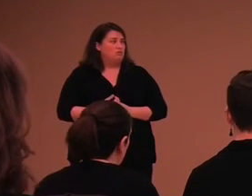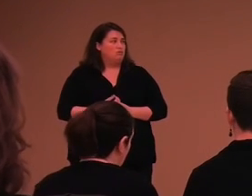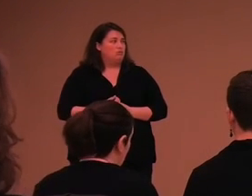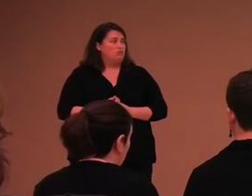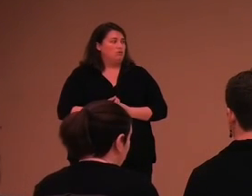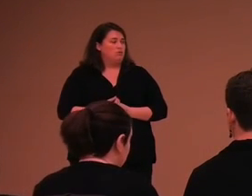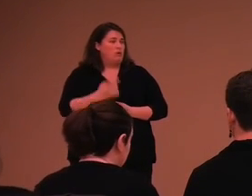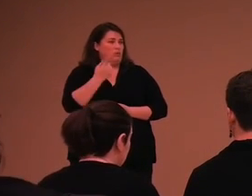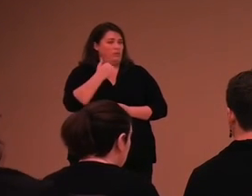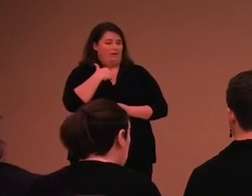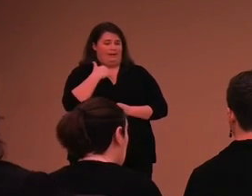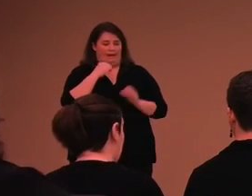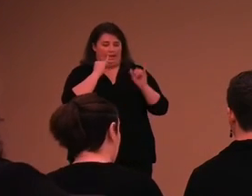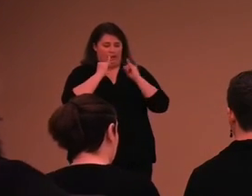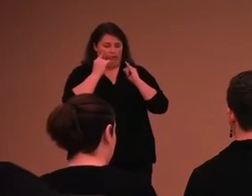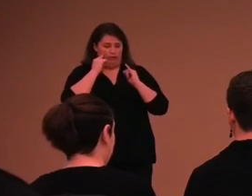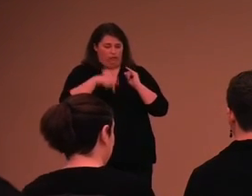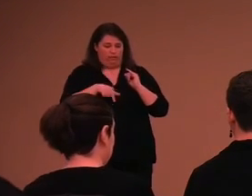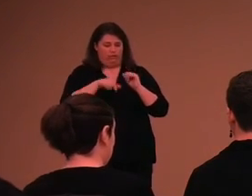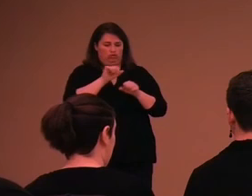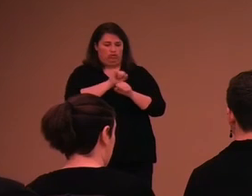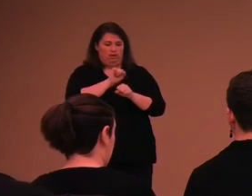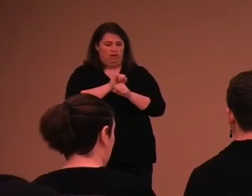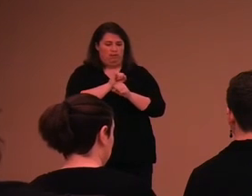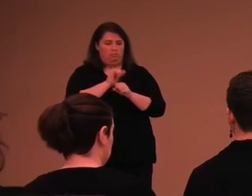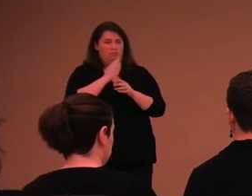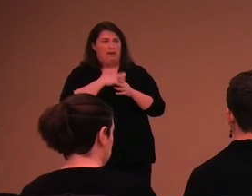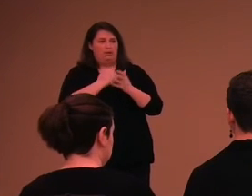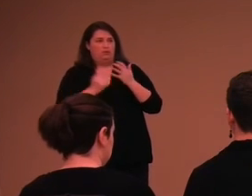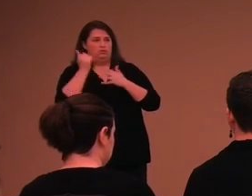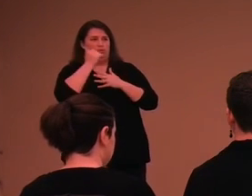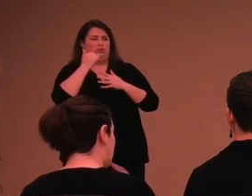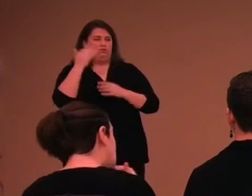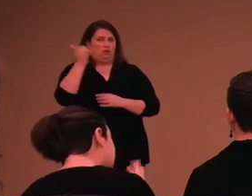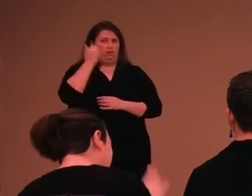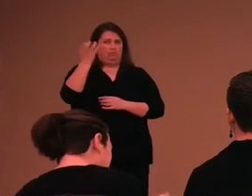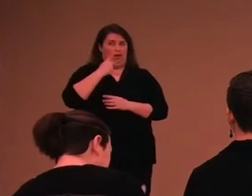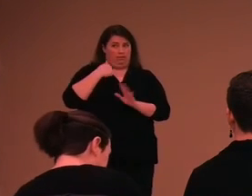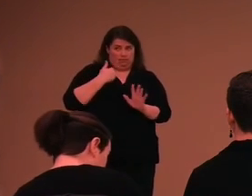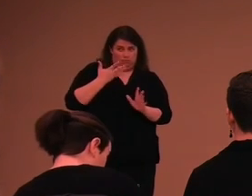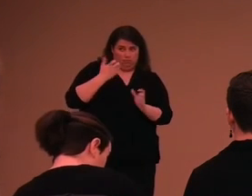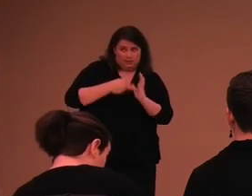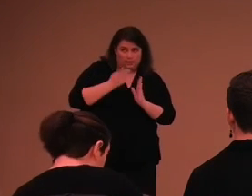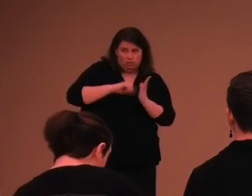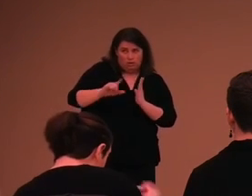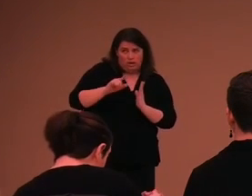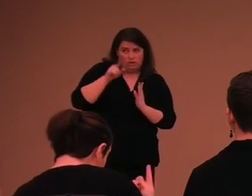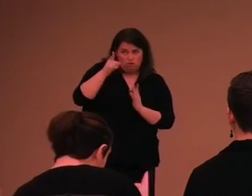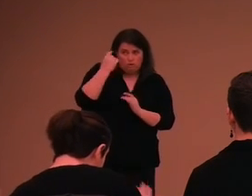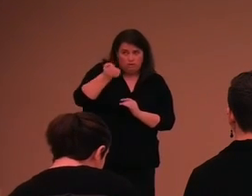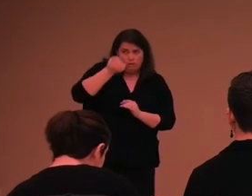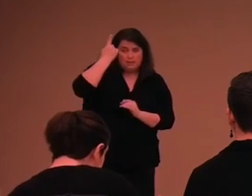interviewed for the job my superintendent said they called back to say we just want to double-check with you that you understand that besides the